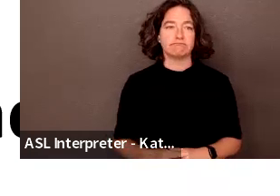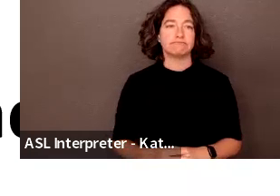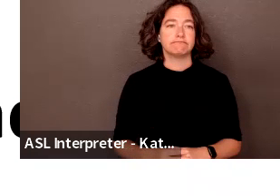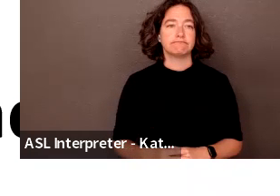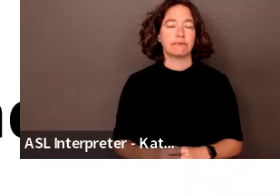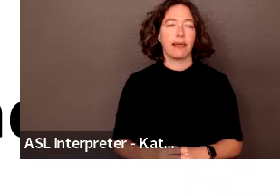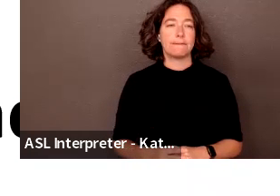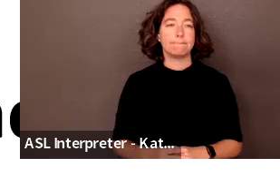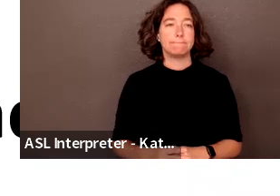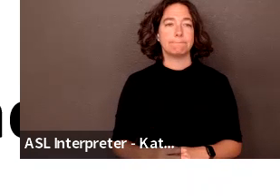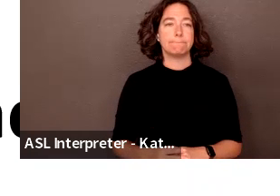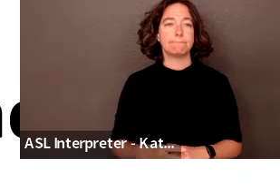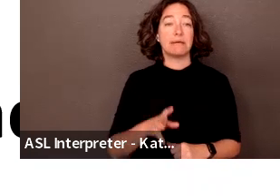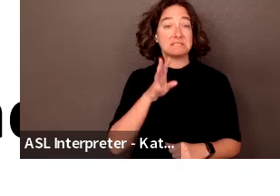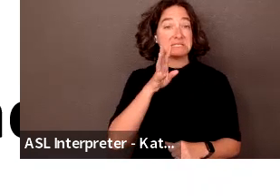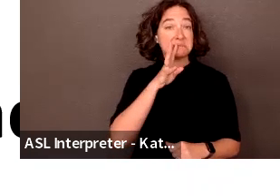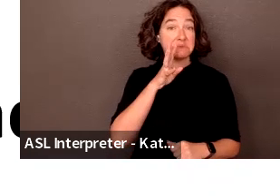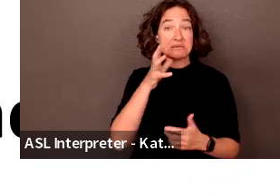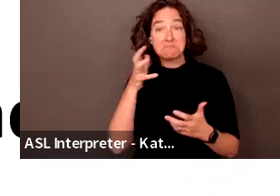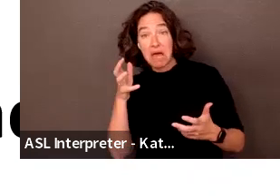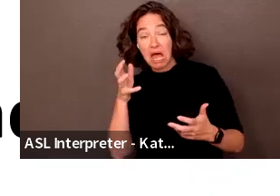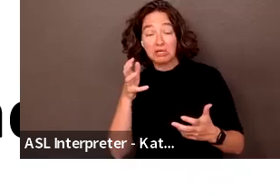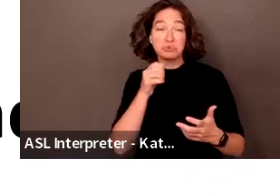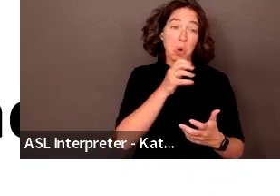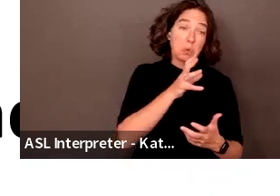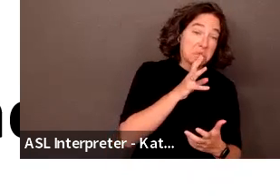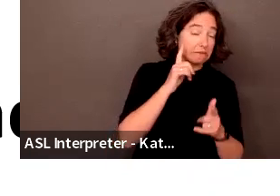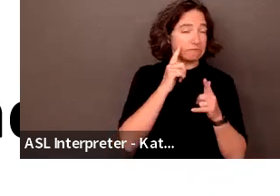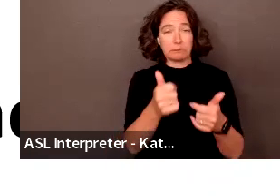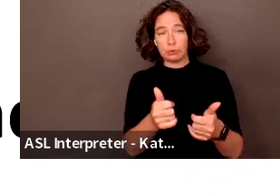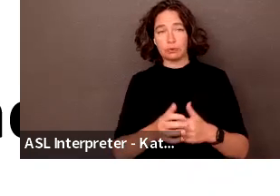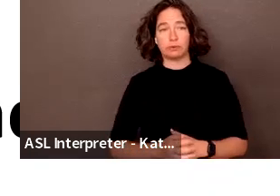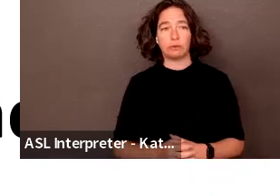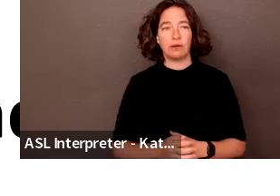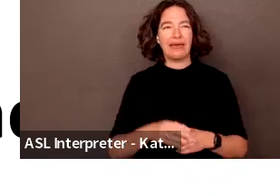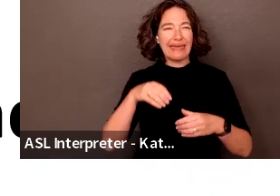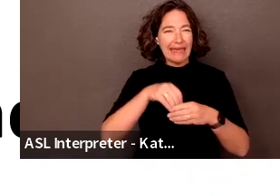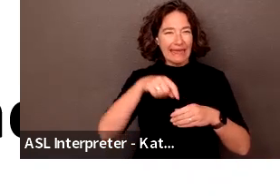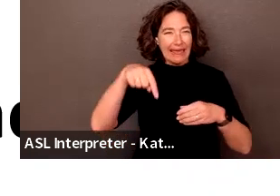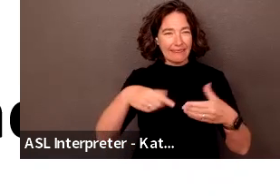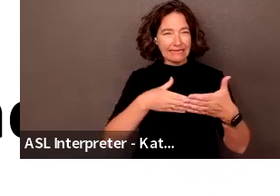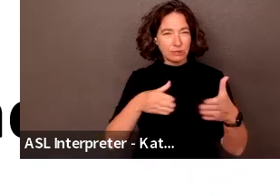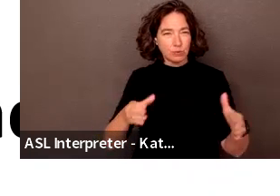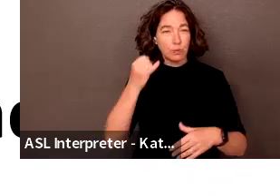stretch, leave the room, use your electronics as needed and feel free to